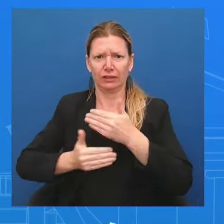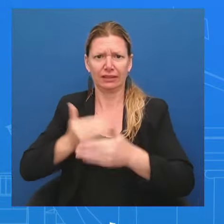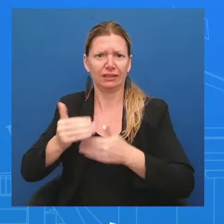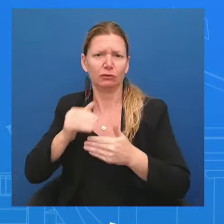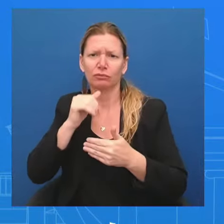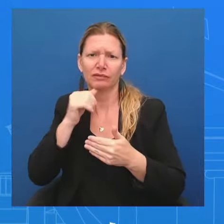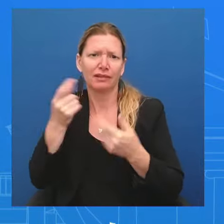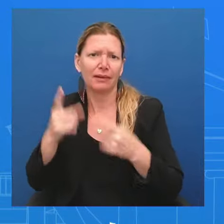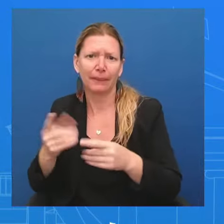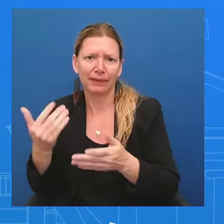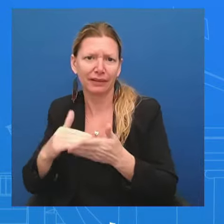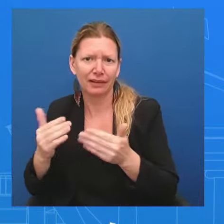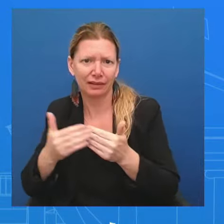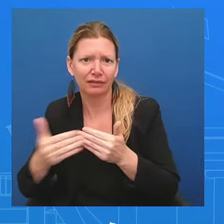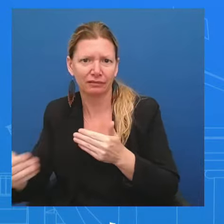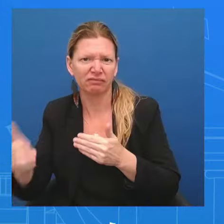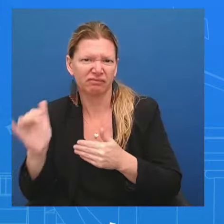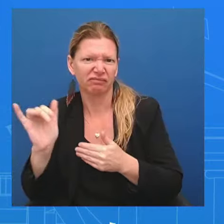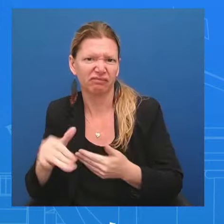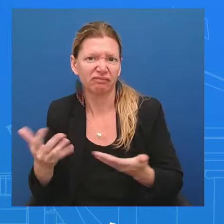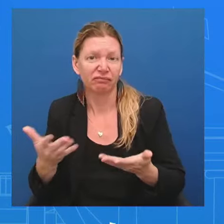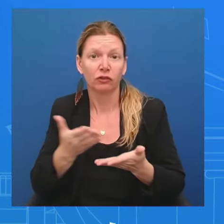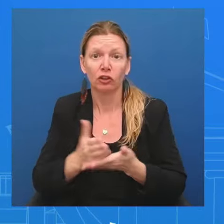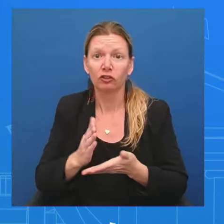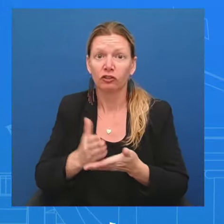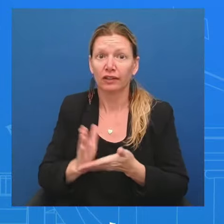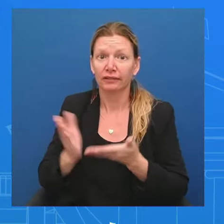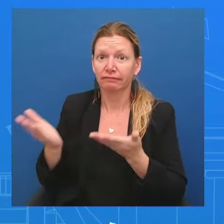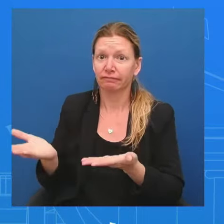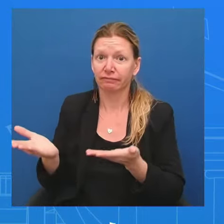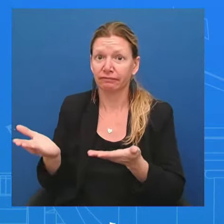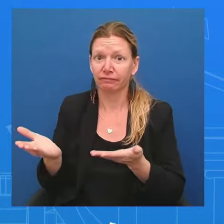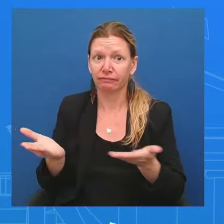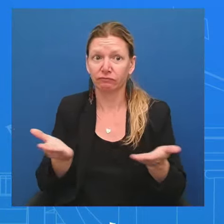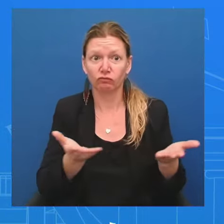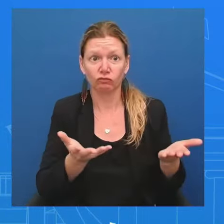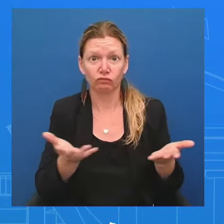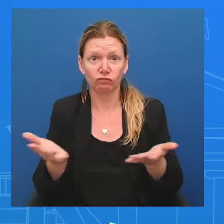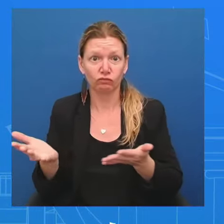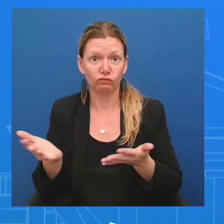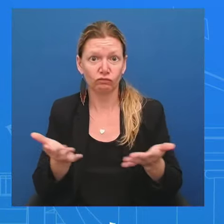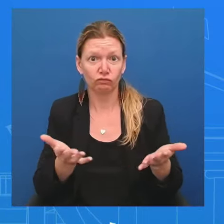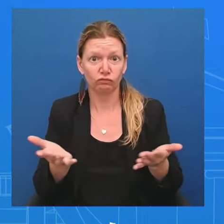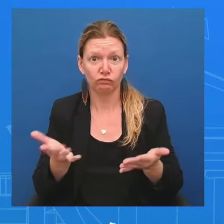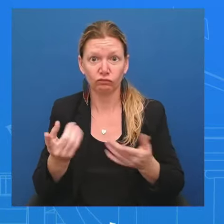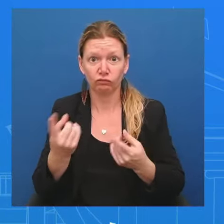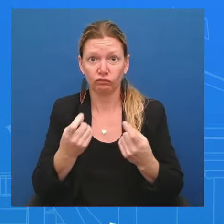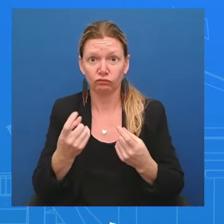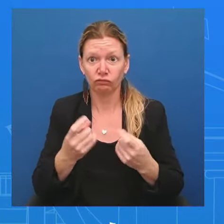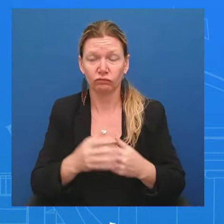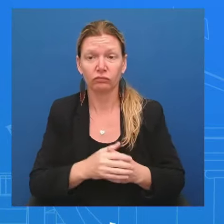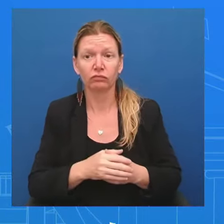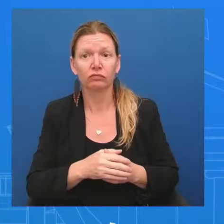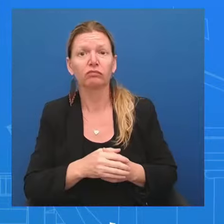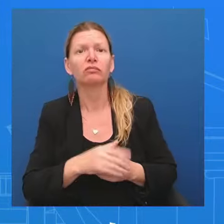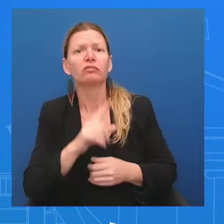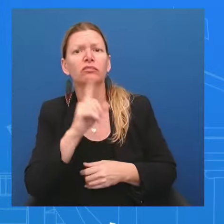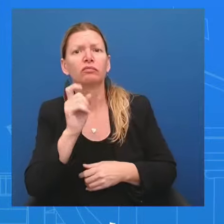Mr. Kirby: Okay, sorry. Ms. Jean-Pierre: Last question. The Press: Ukraine's president, Zelensky, had recently said that the ability to use Western-provided weapons